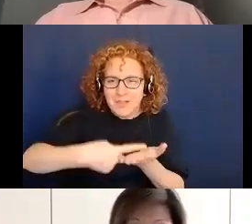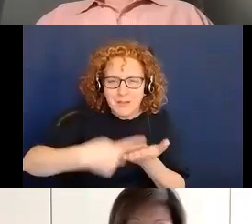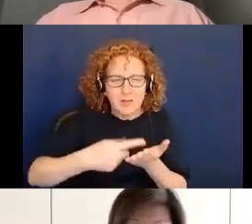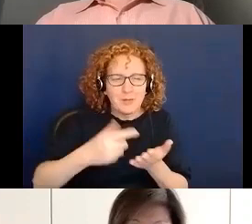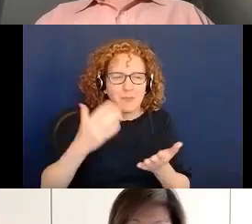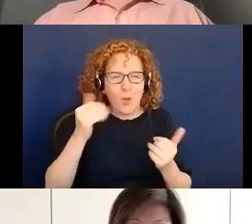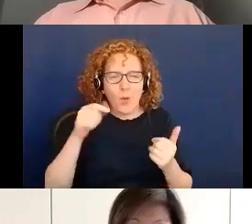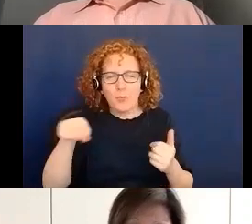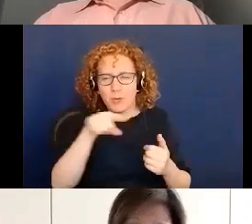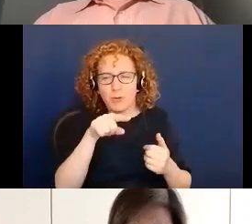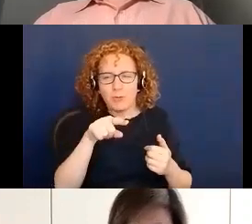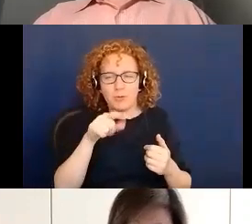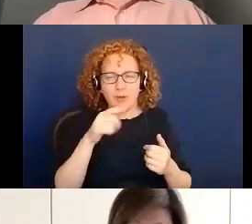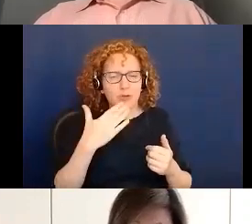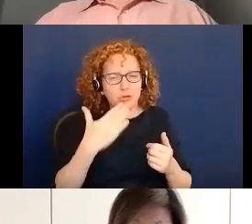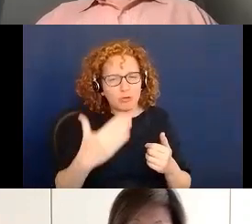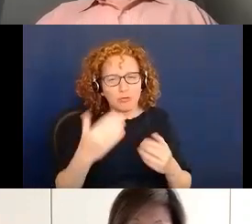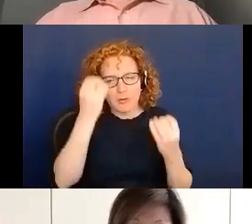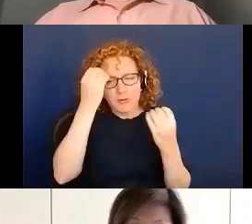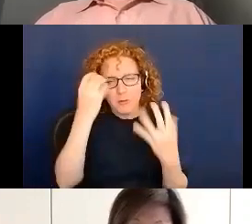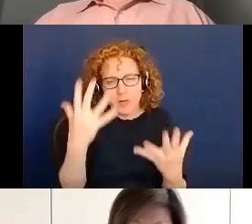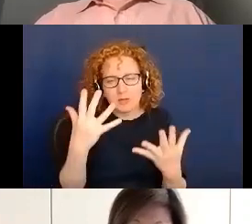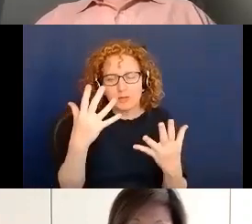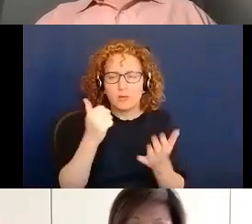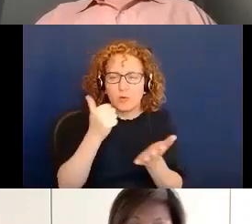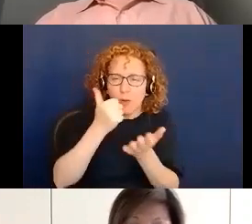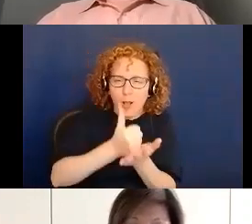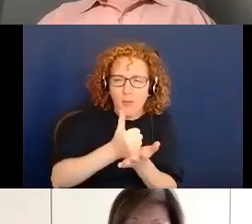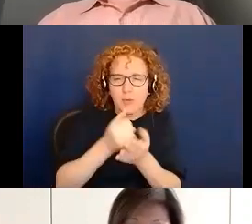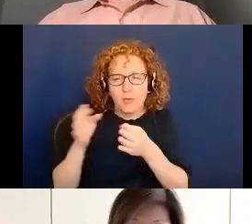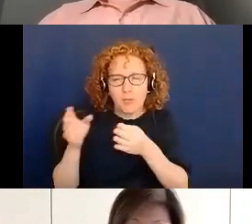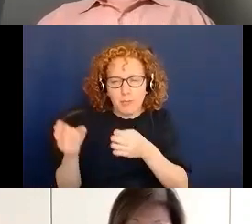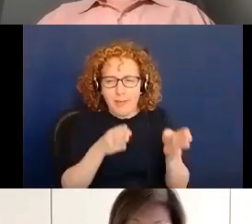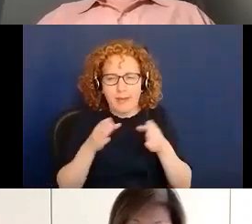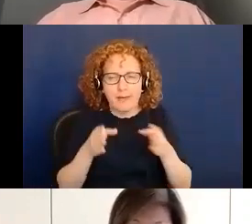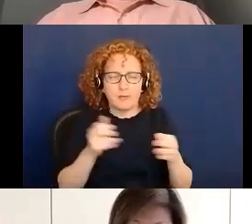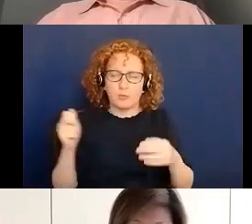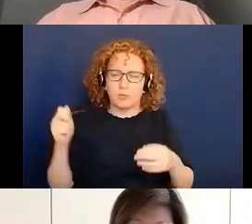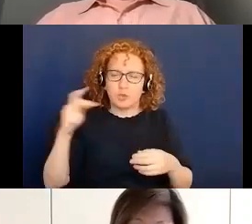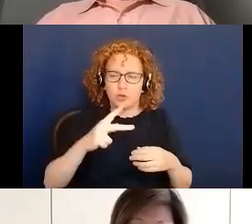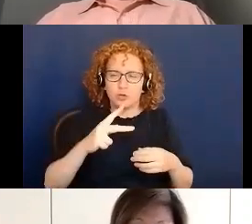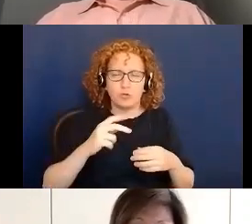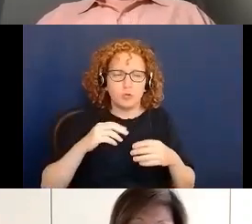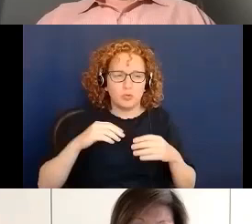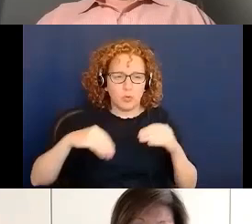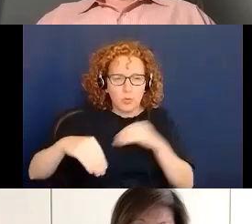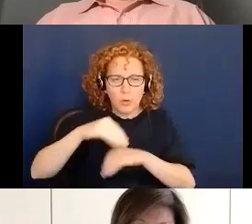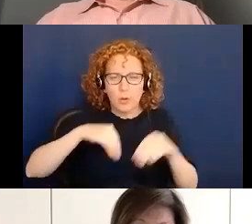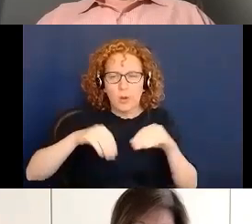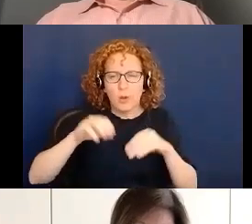have some good information to help you plan a return to mobility so thank you thank you thank